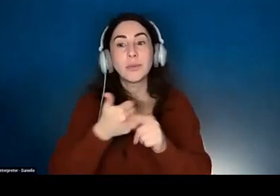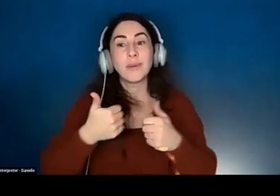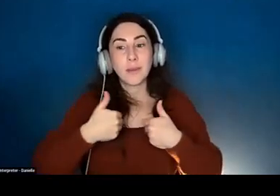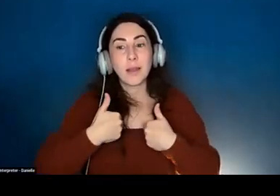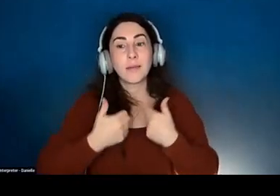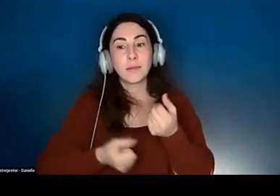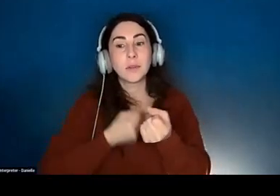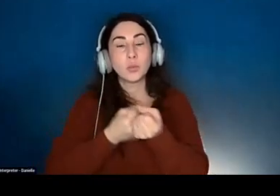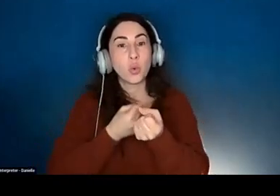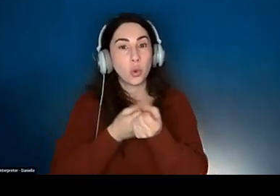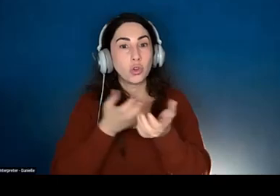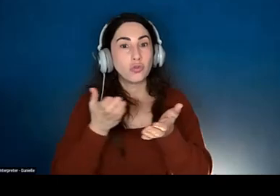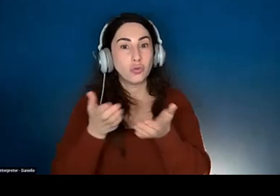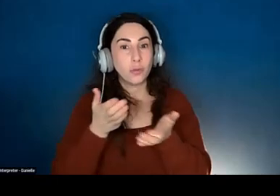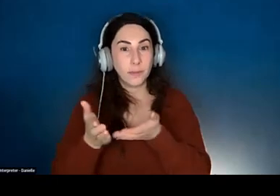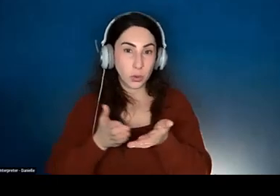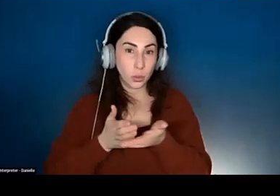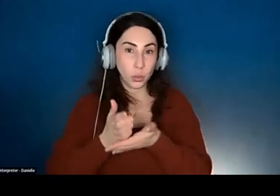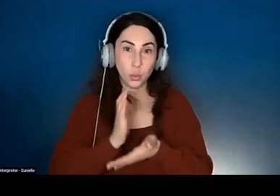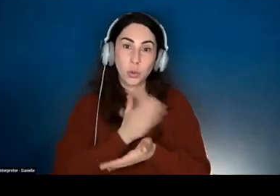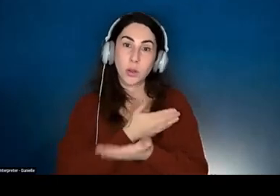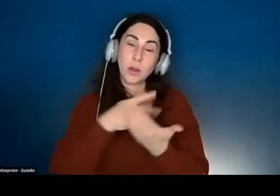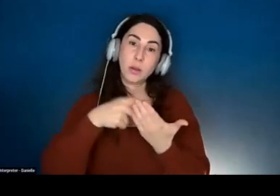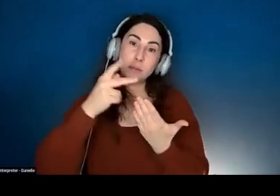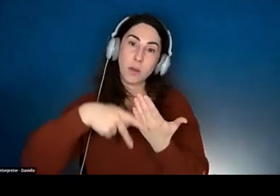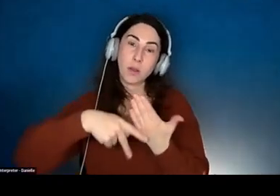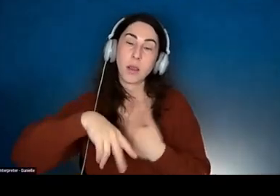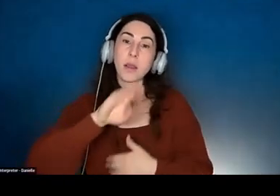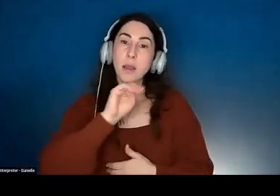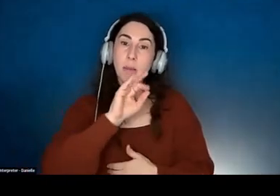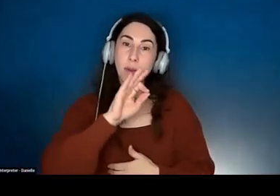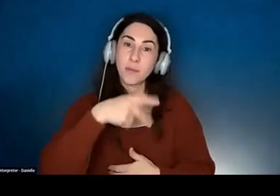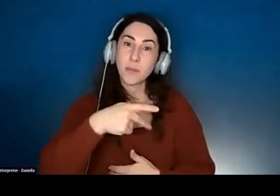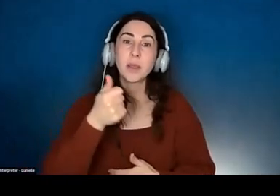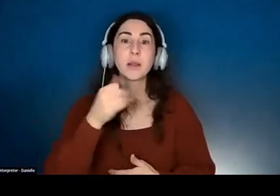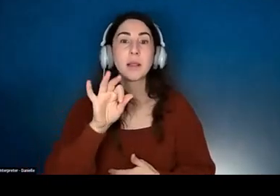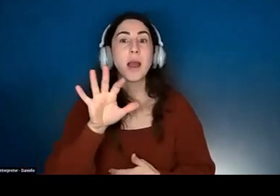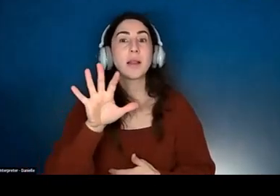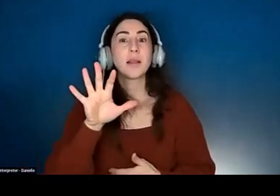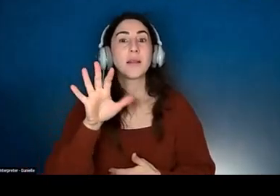through our programs, MFP or 1915C, you know, any of